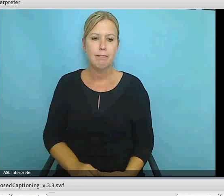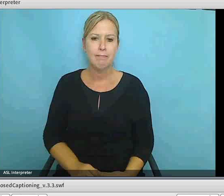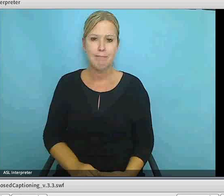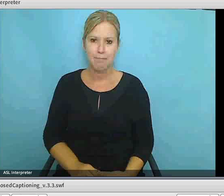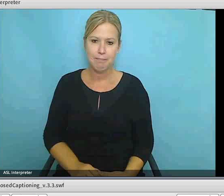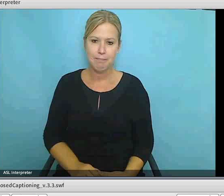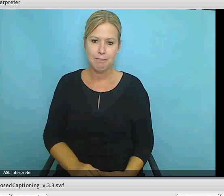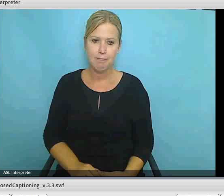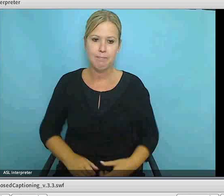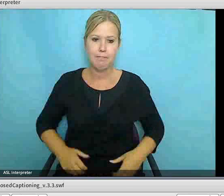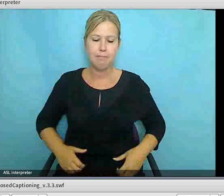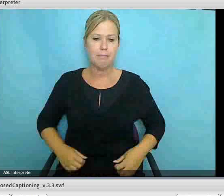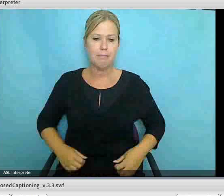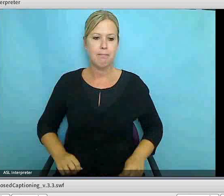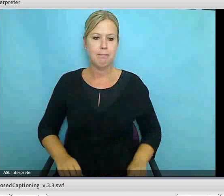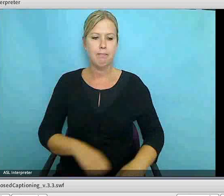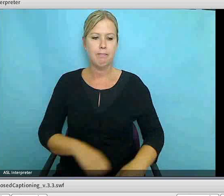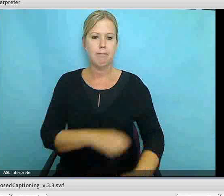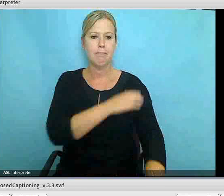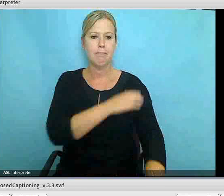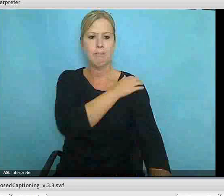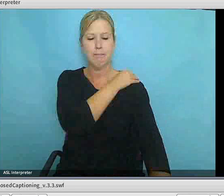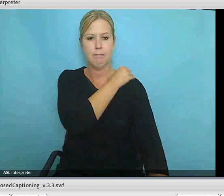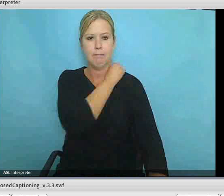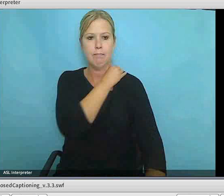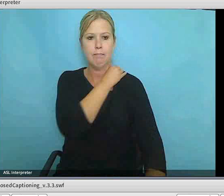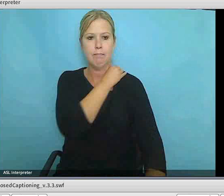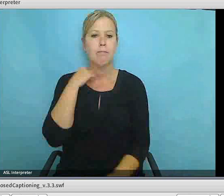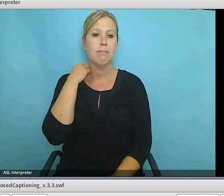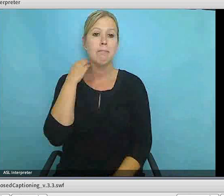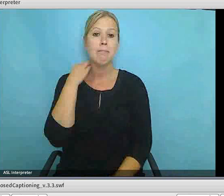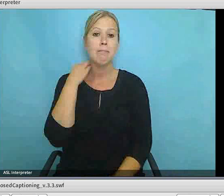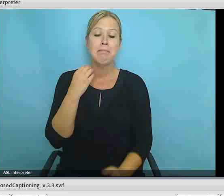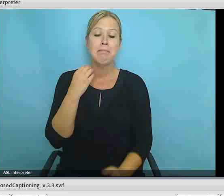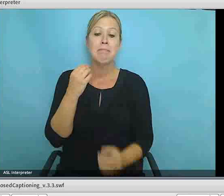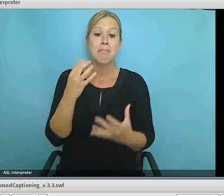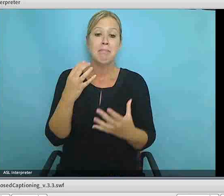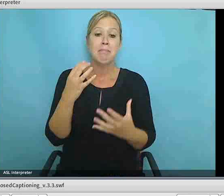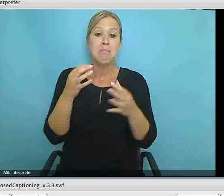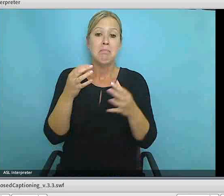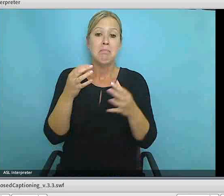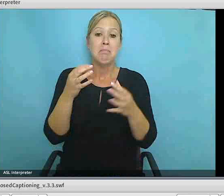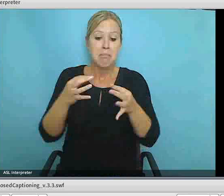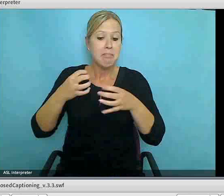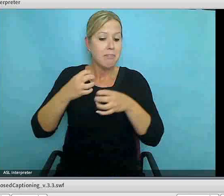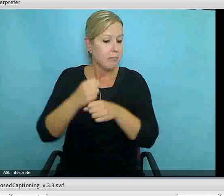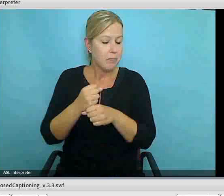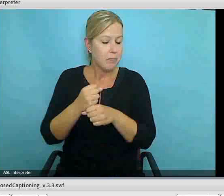So in conclusion, One Care provides opportunities to improve care for people with disabilities